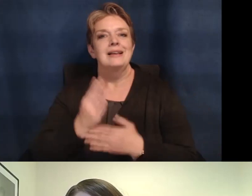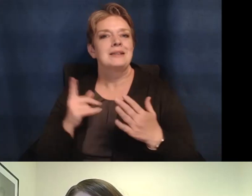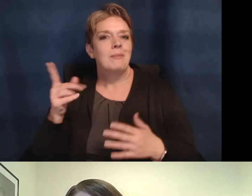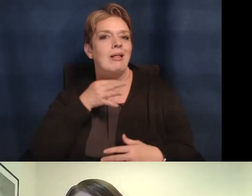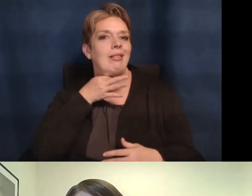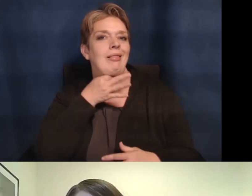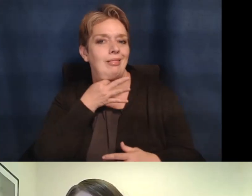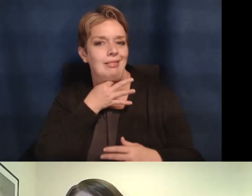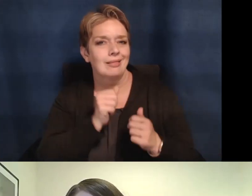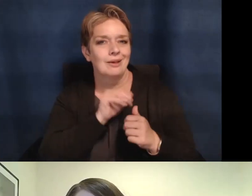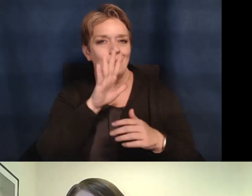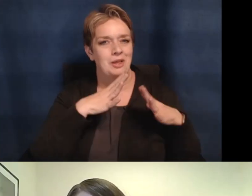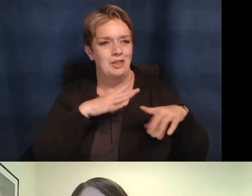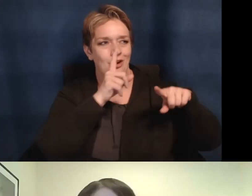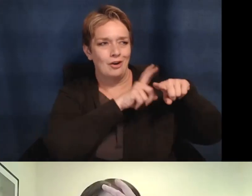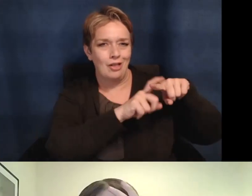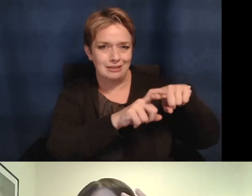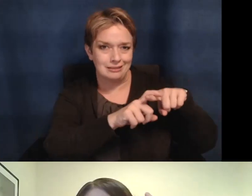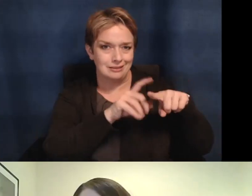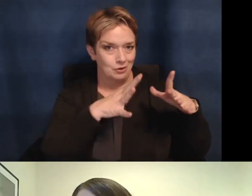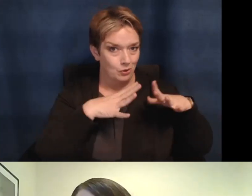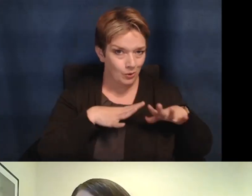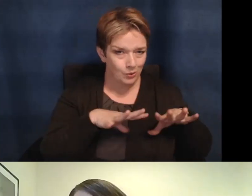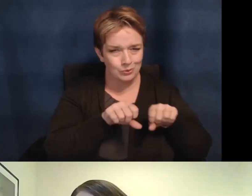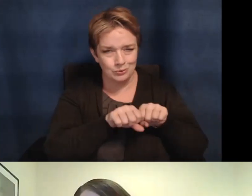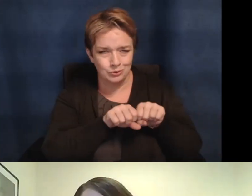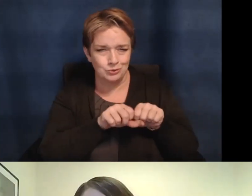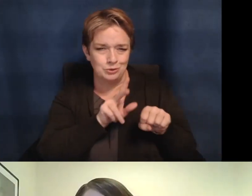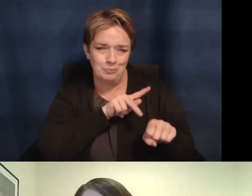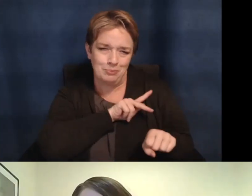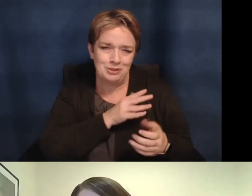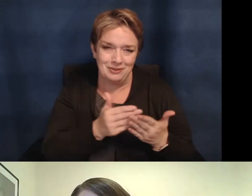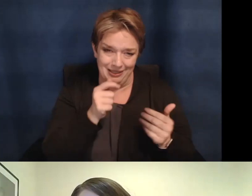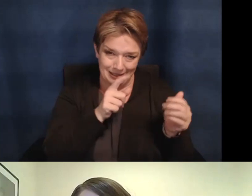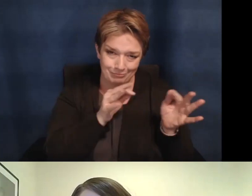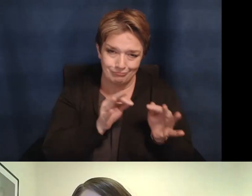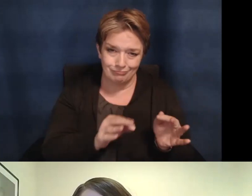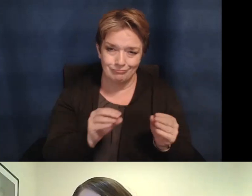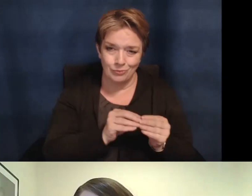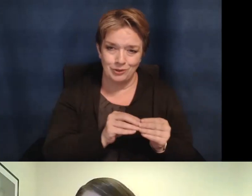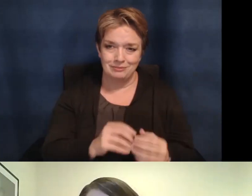about her clothes, shoes, and some of those personal belongings we saw throughout the tour. [Giustina] Yes.